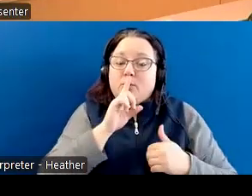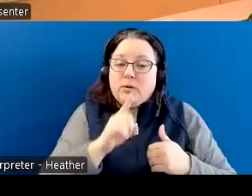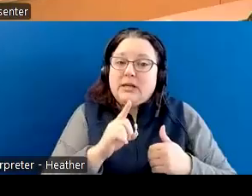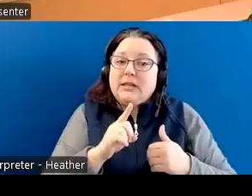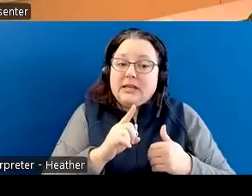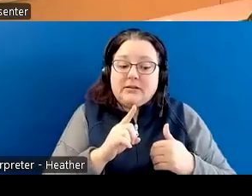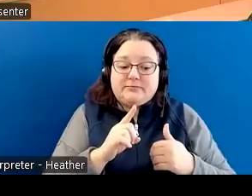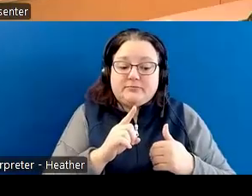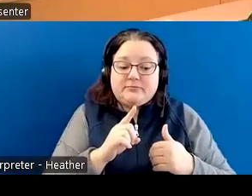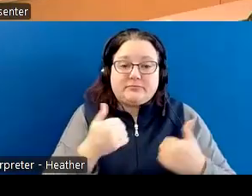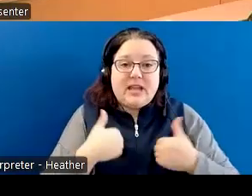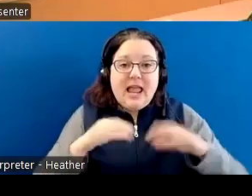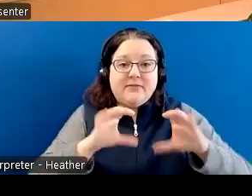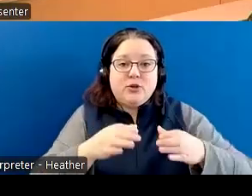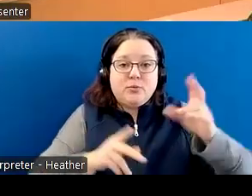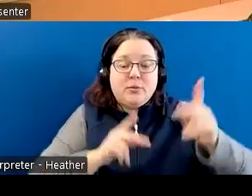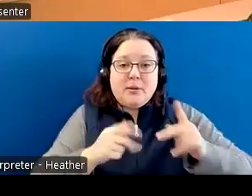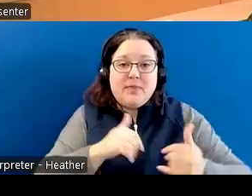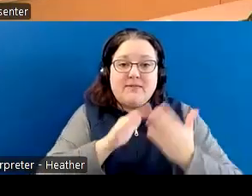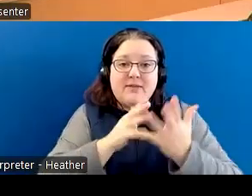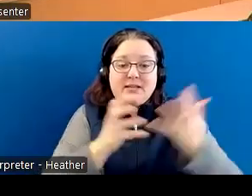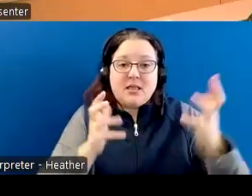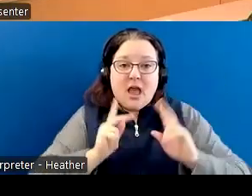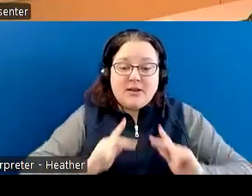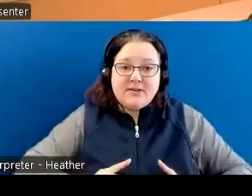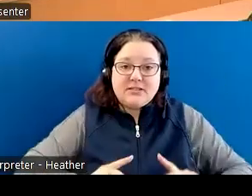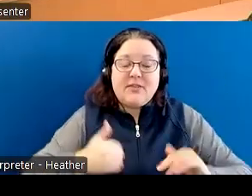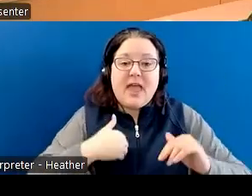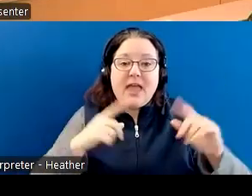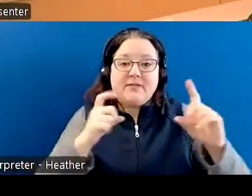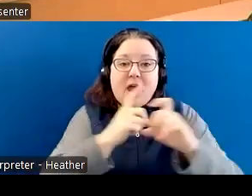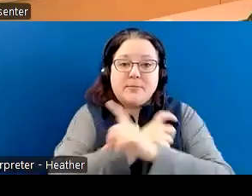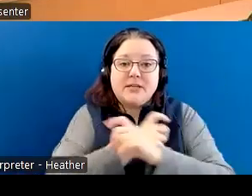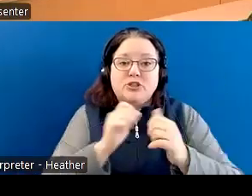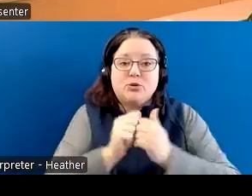up against so much uh physically. Most of our folks have complications of injection drug use.